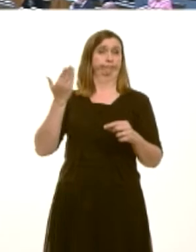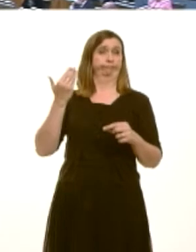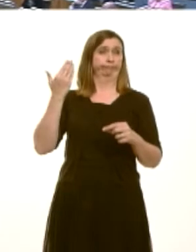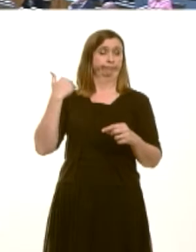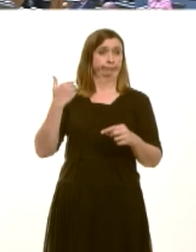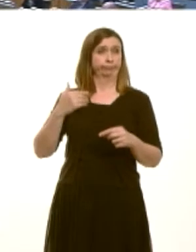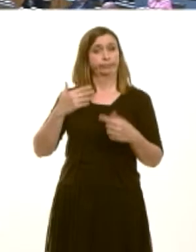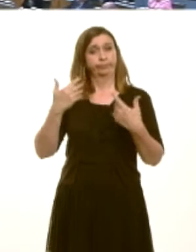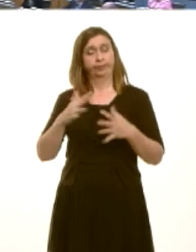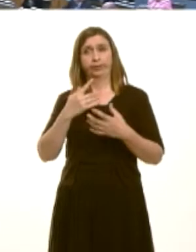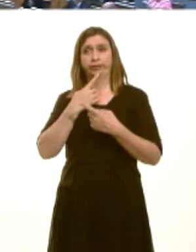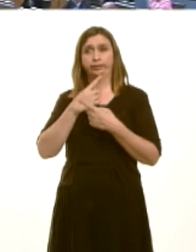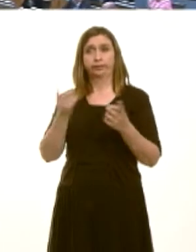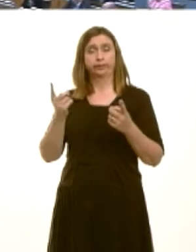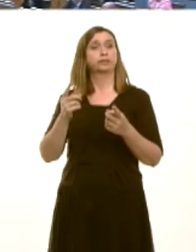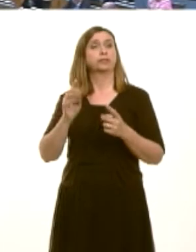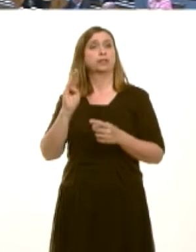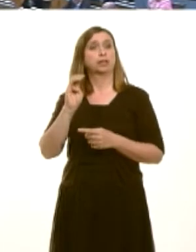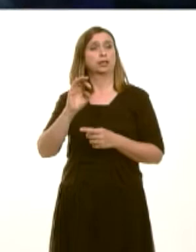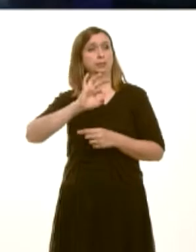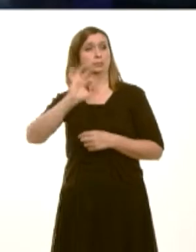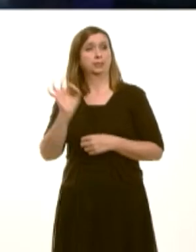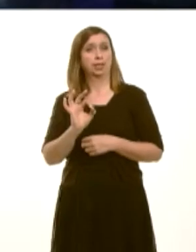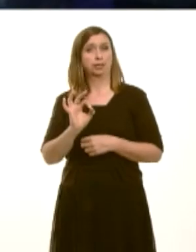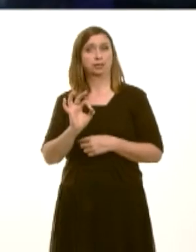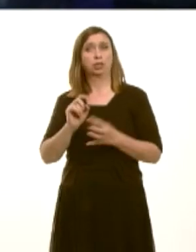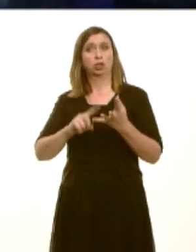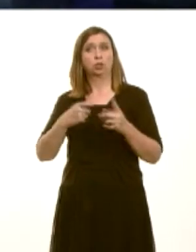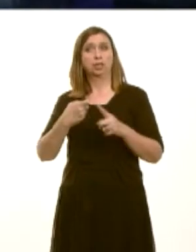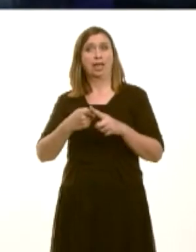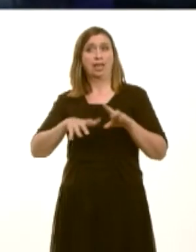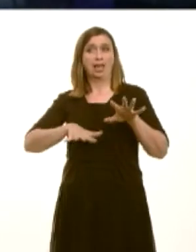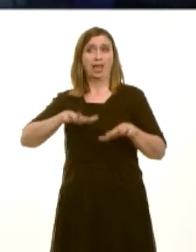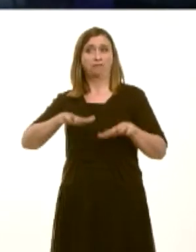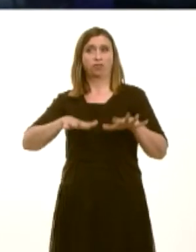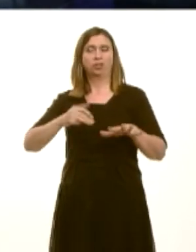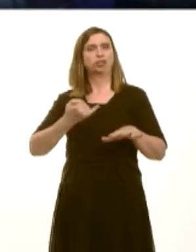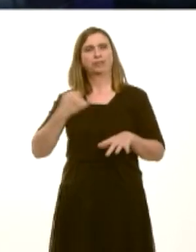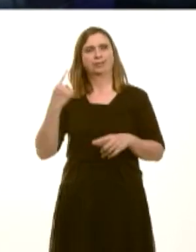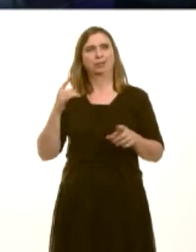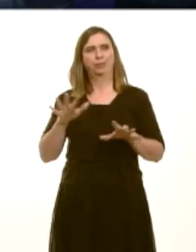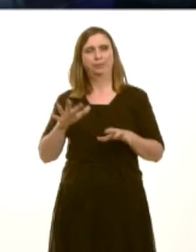ought to be 90 per cent of the UK average. It is currently around 72 per cent and it